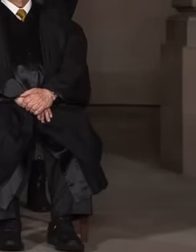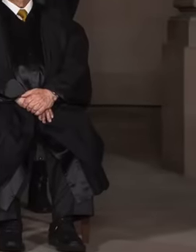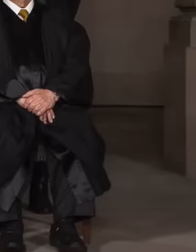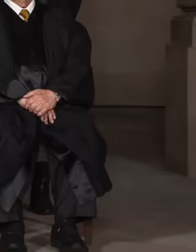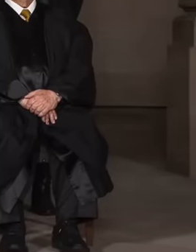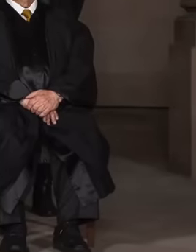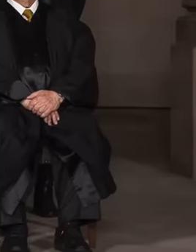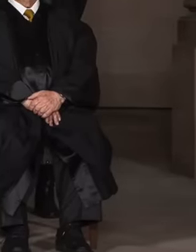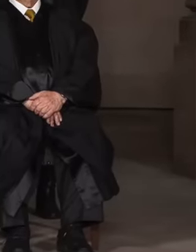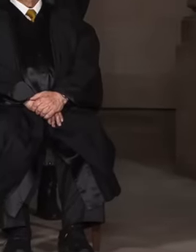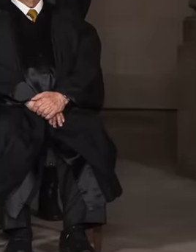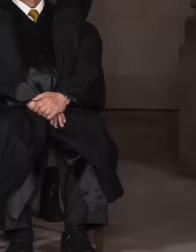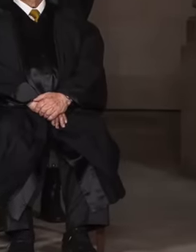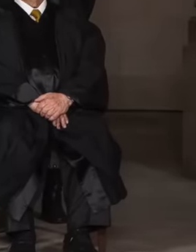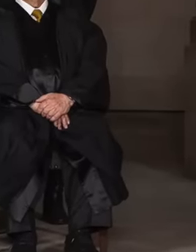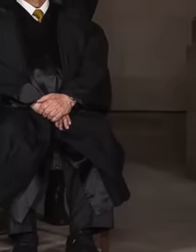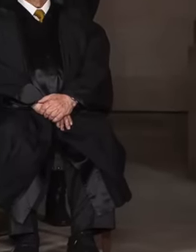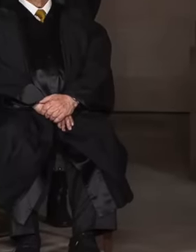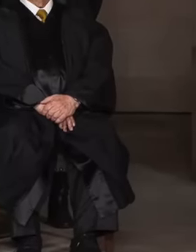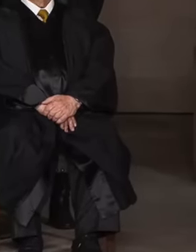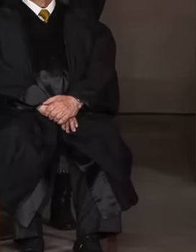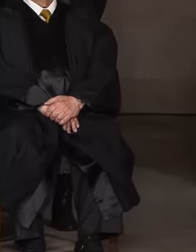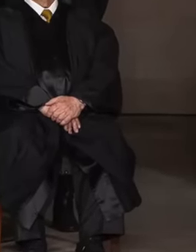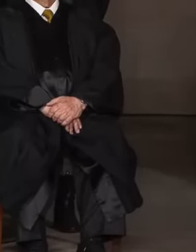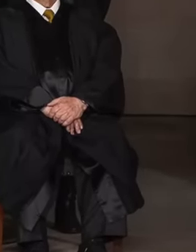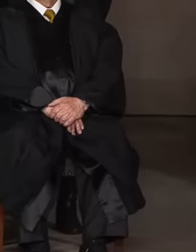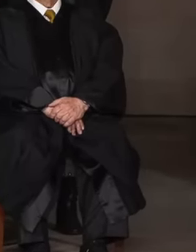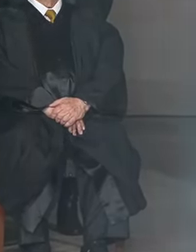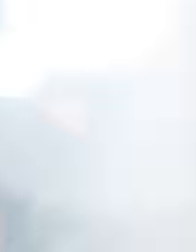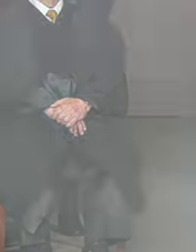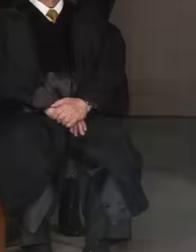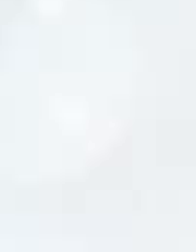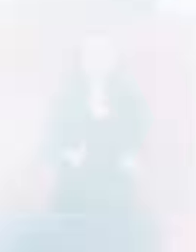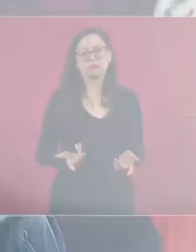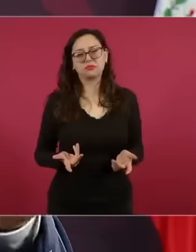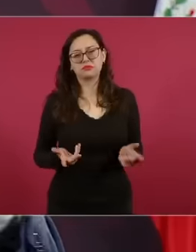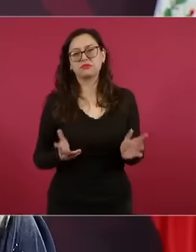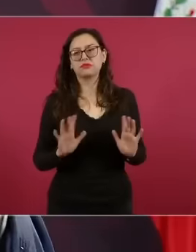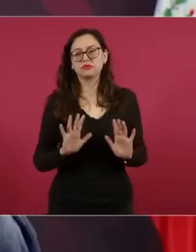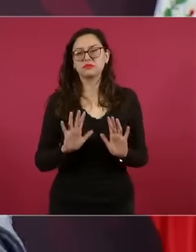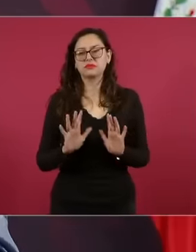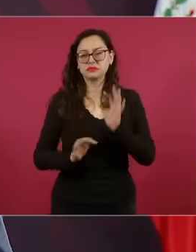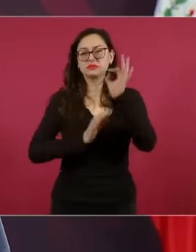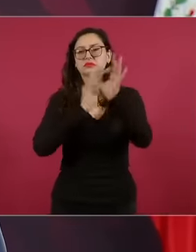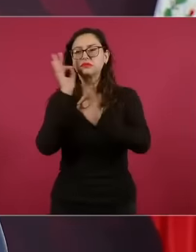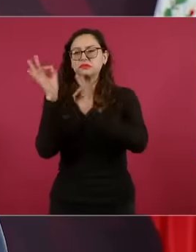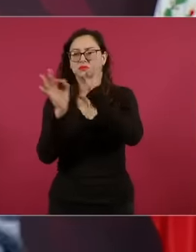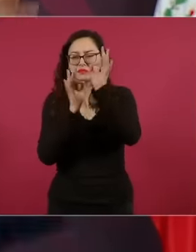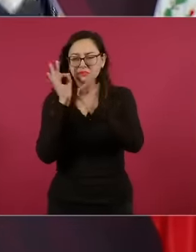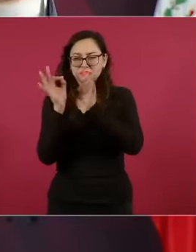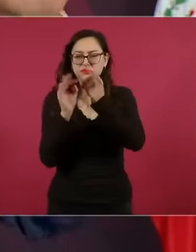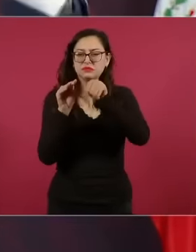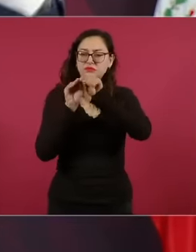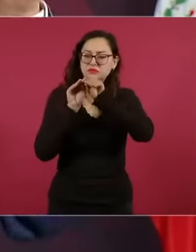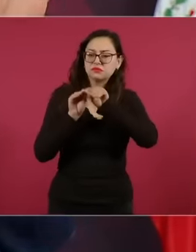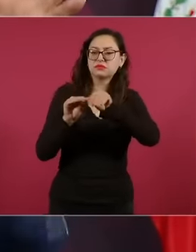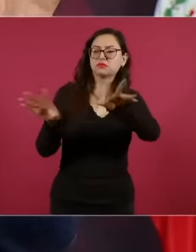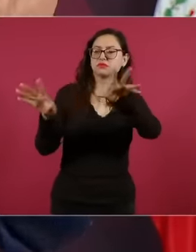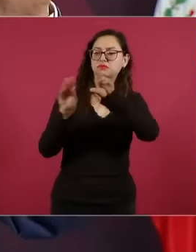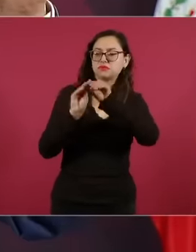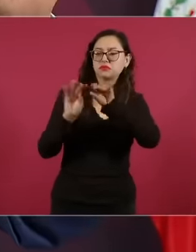judiciary. Given this tenor, at the press conference the president announced his